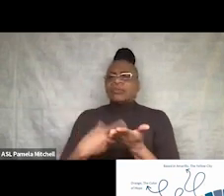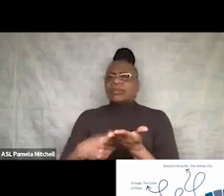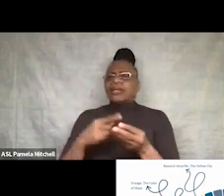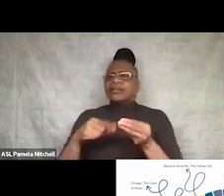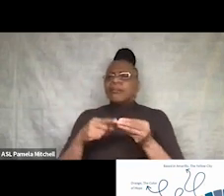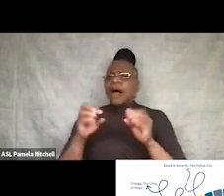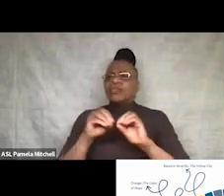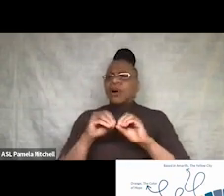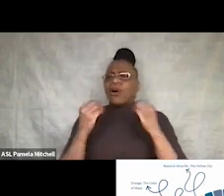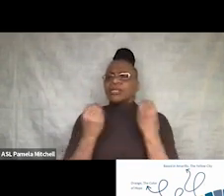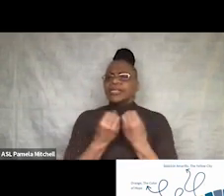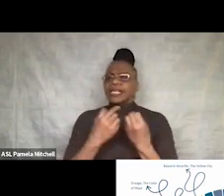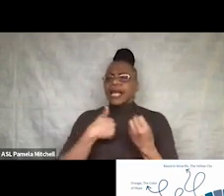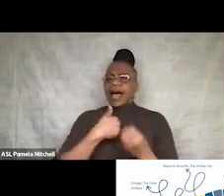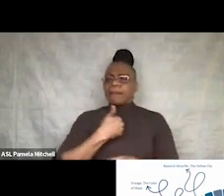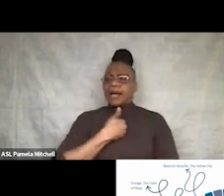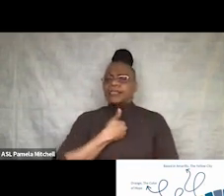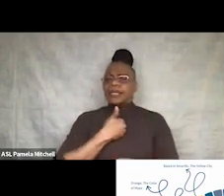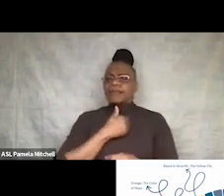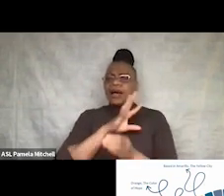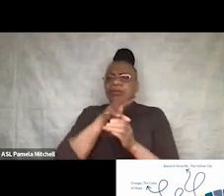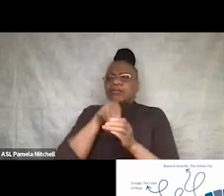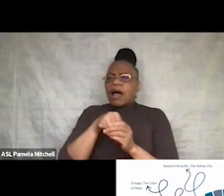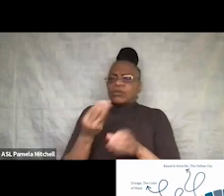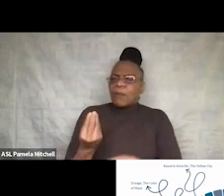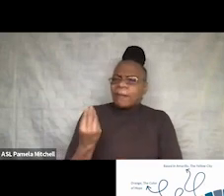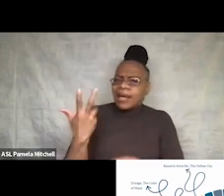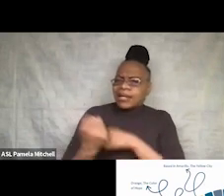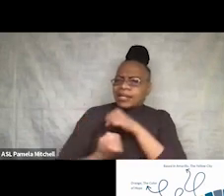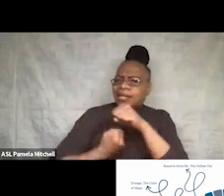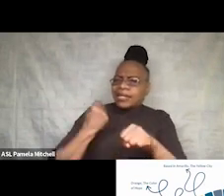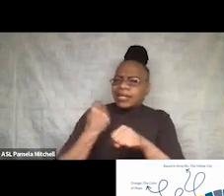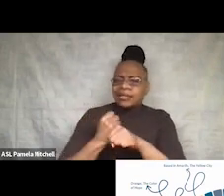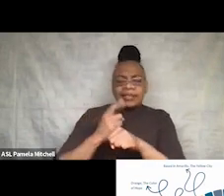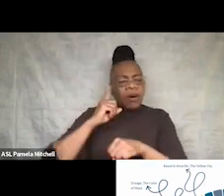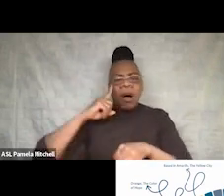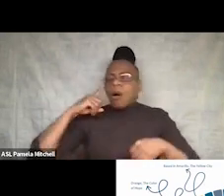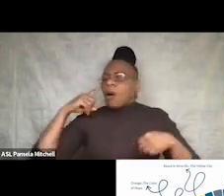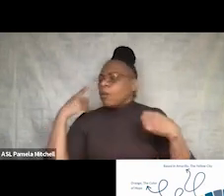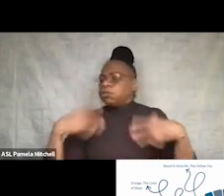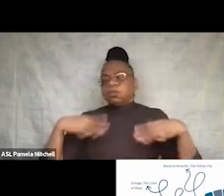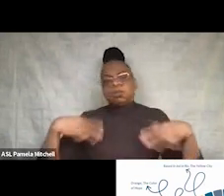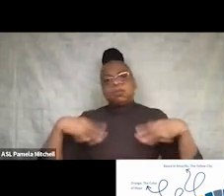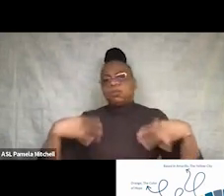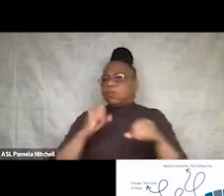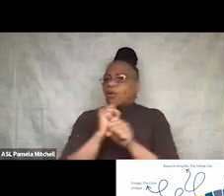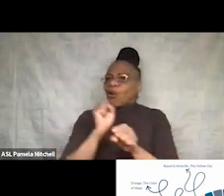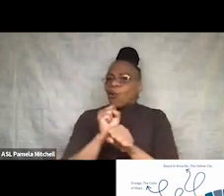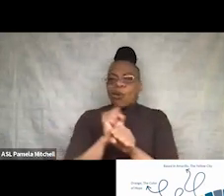that I was a part of for so long, just unbelievable work. And whenever there was a need,